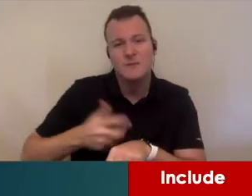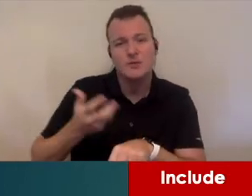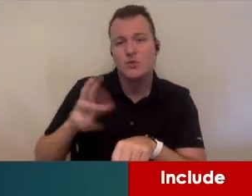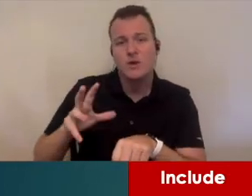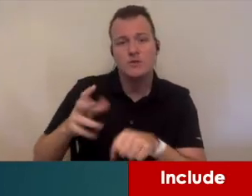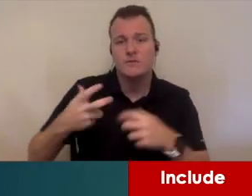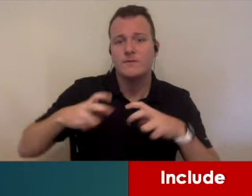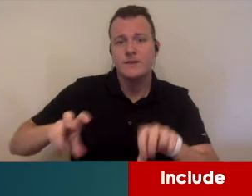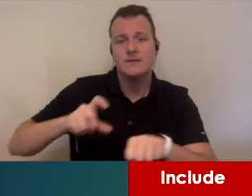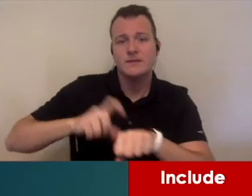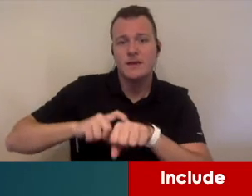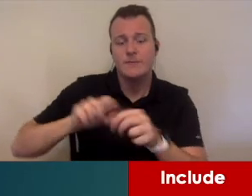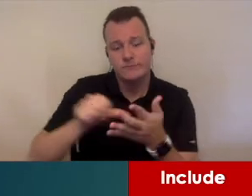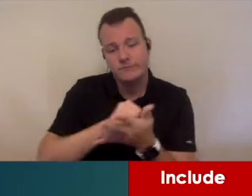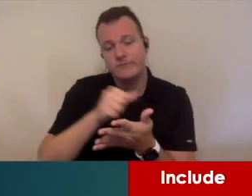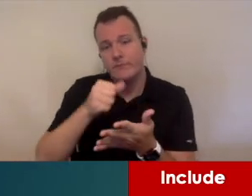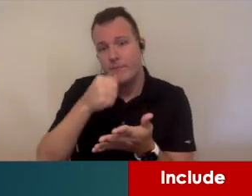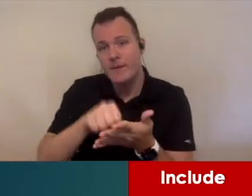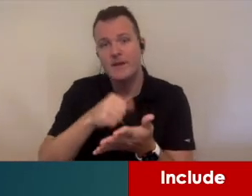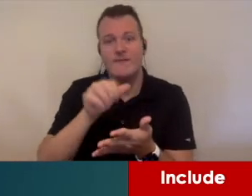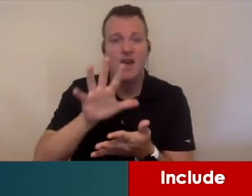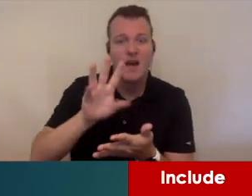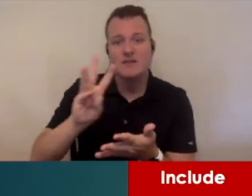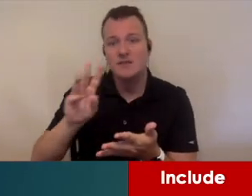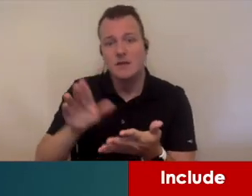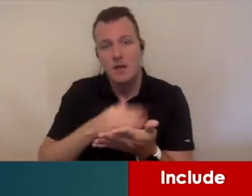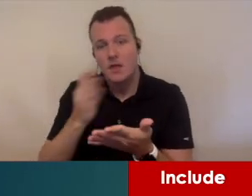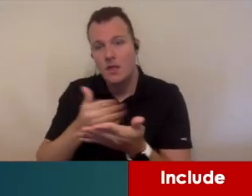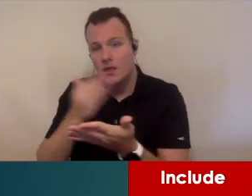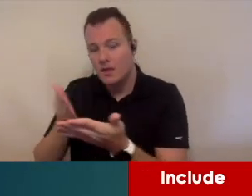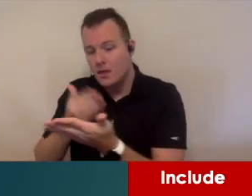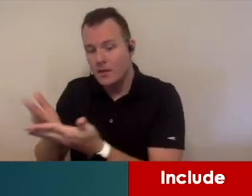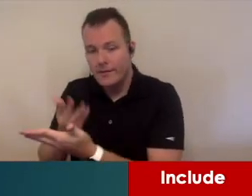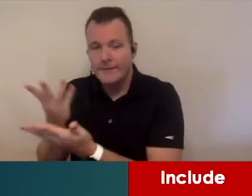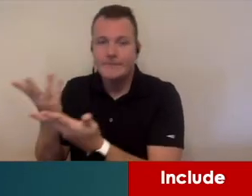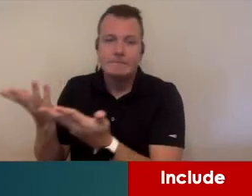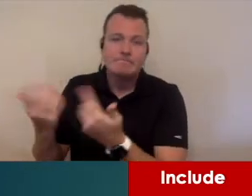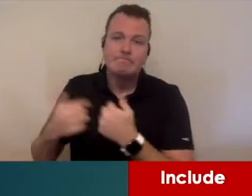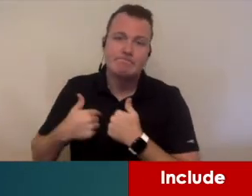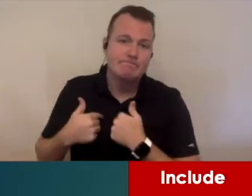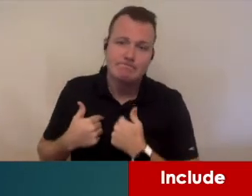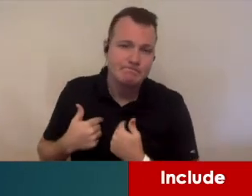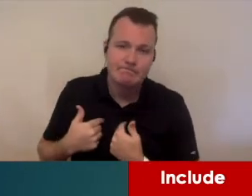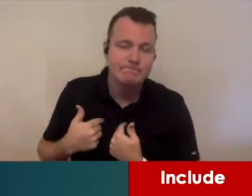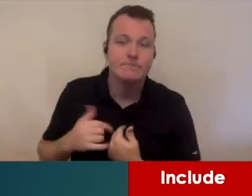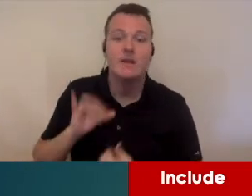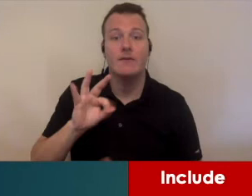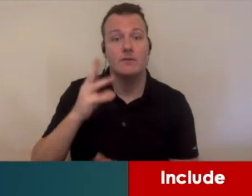looking at five, six plus pages of your CV. Now if you have lots of research